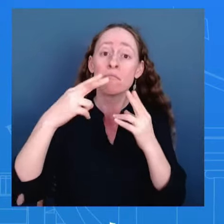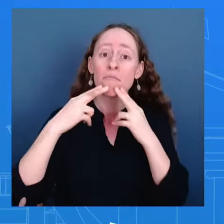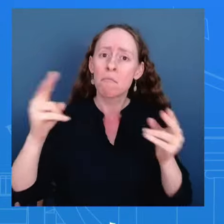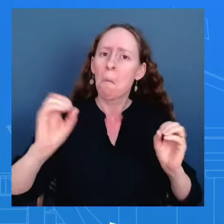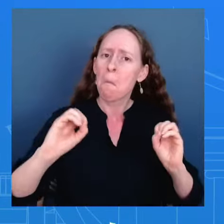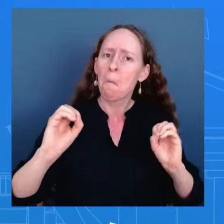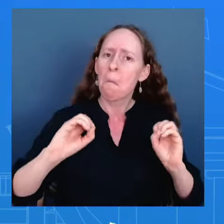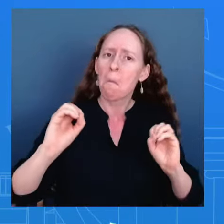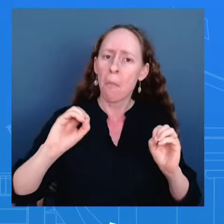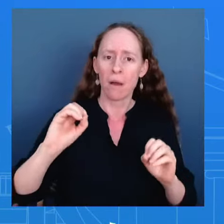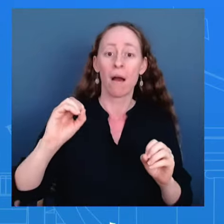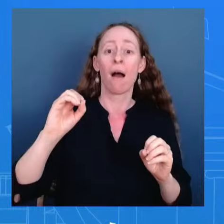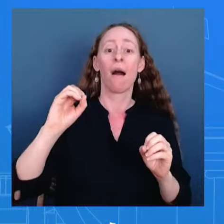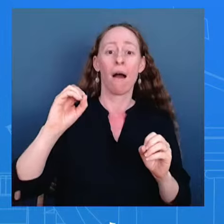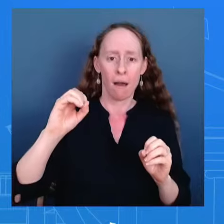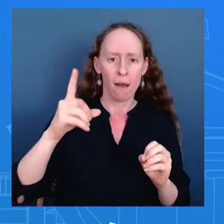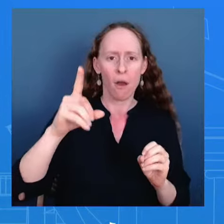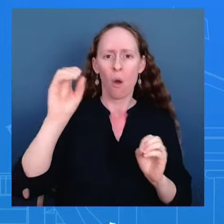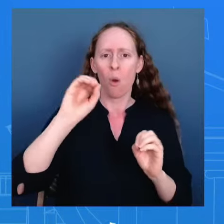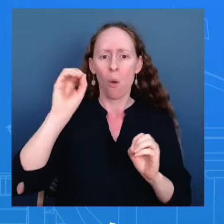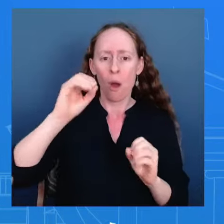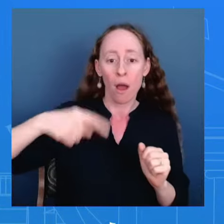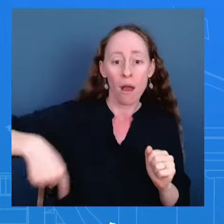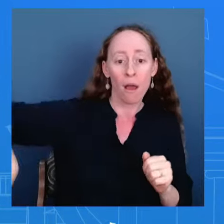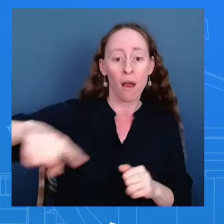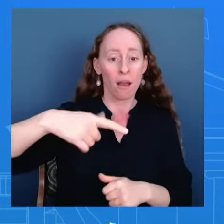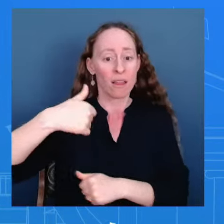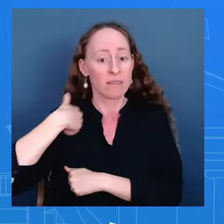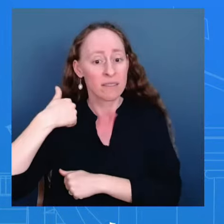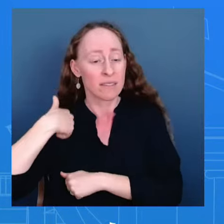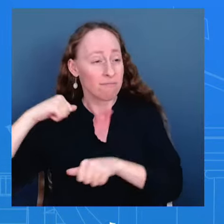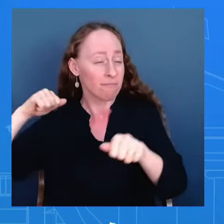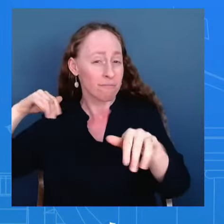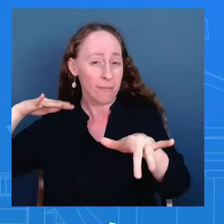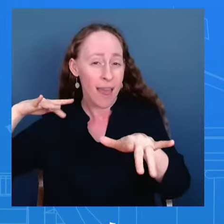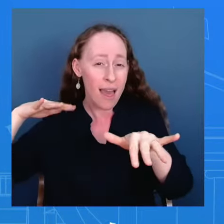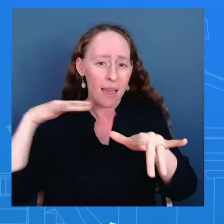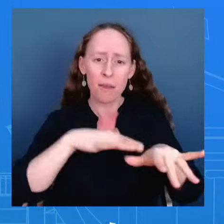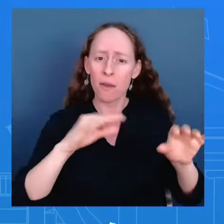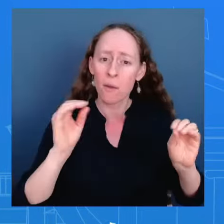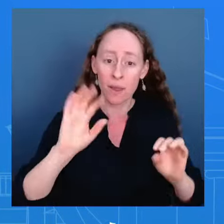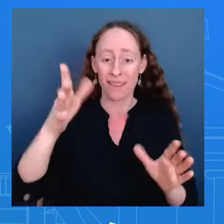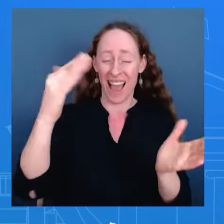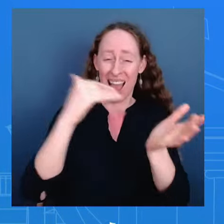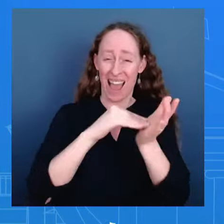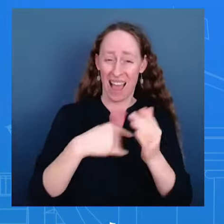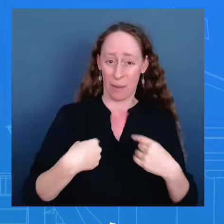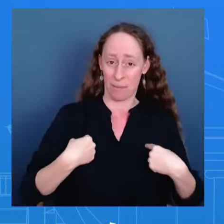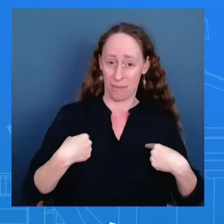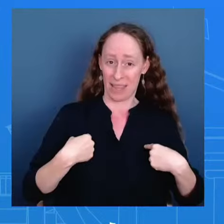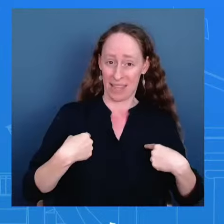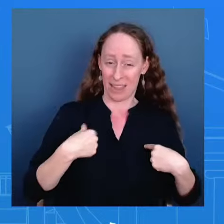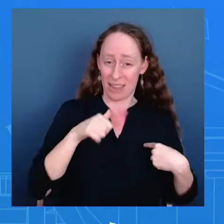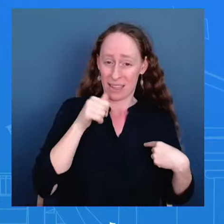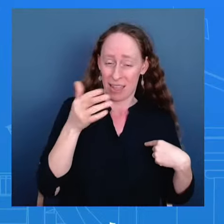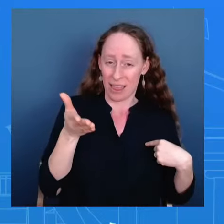Now, again, we're not taking anything at face value either. We're not on the ground, so we're going to watch this really closely and we are as we were since Sunday,